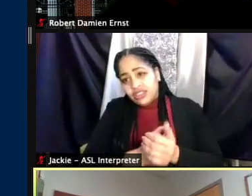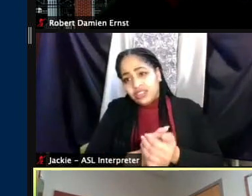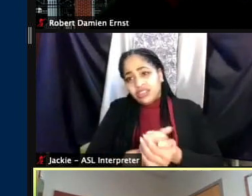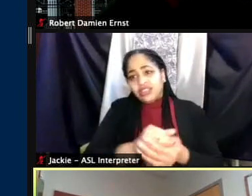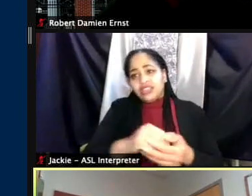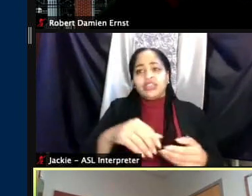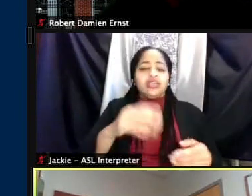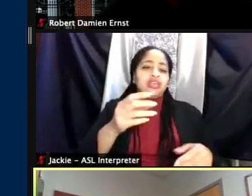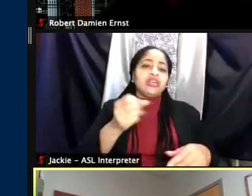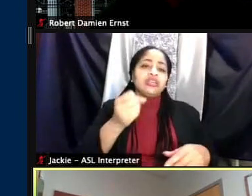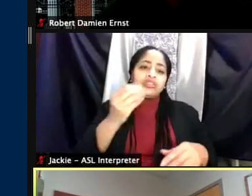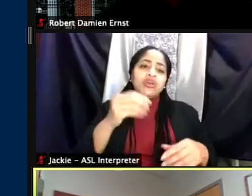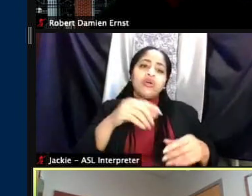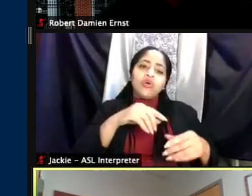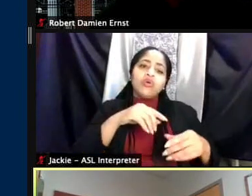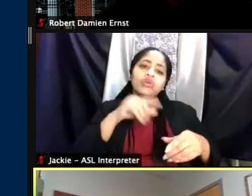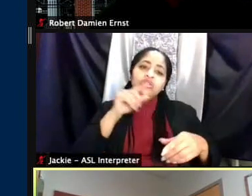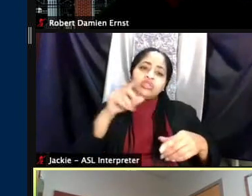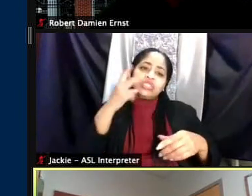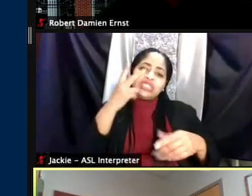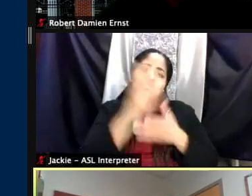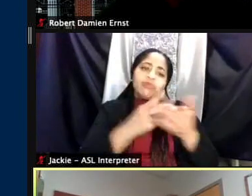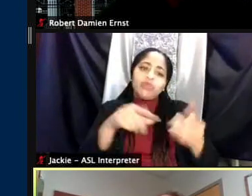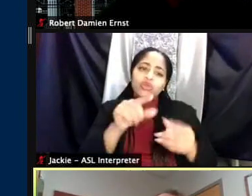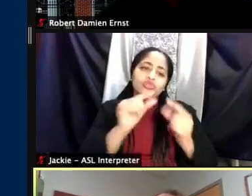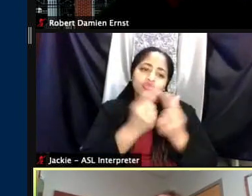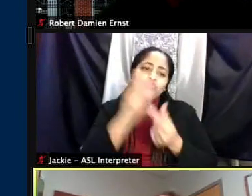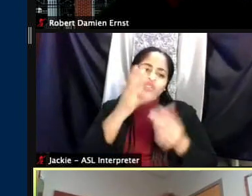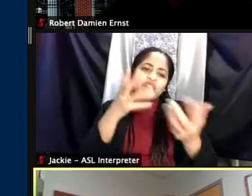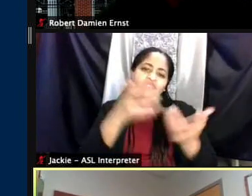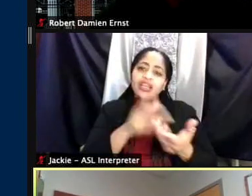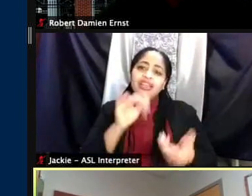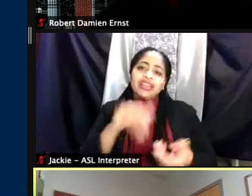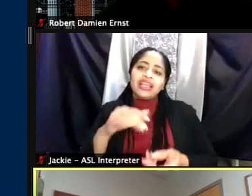is where some of those groups would fit. But that's not fully developed yet.